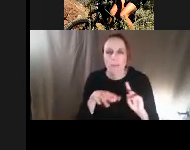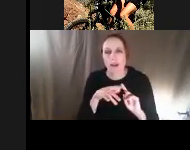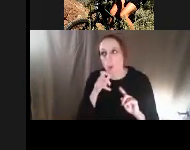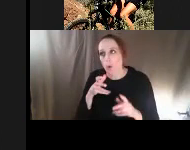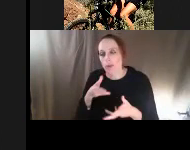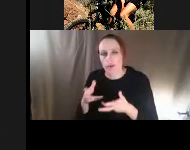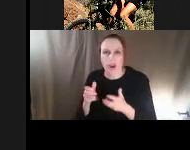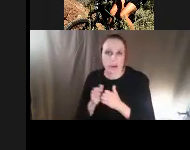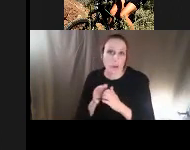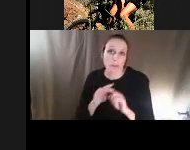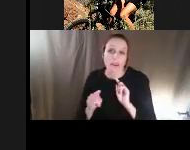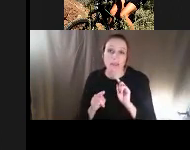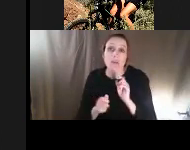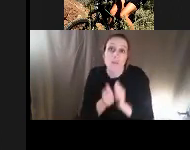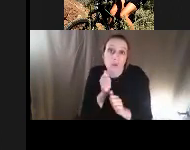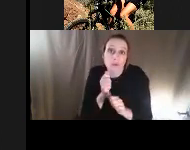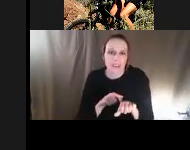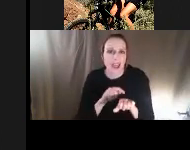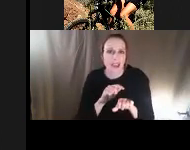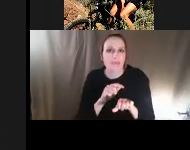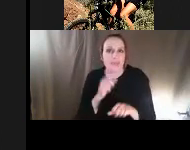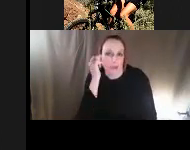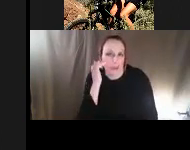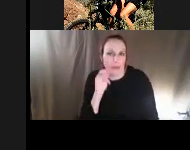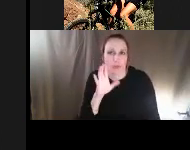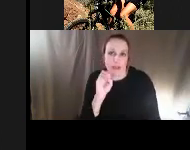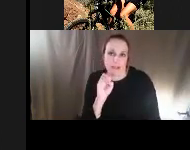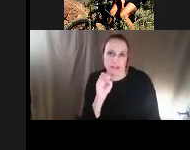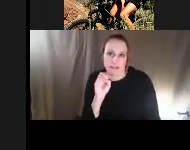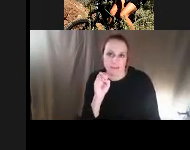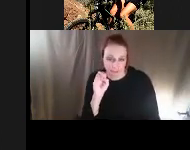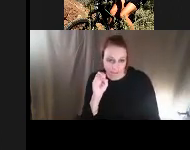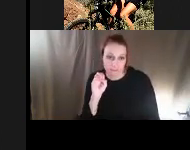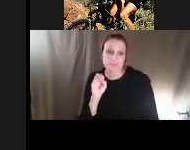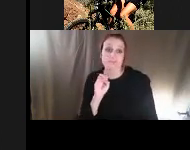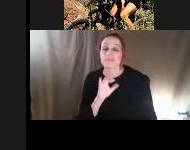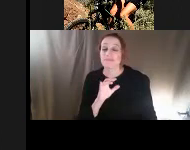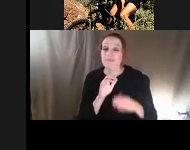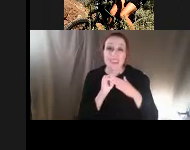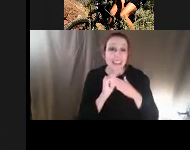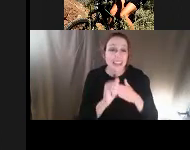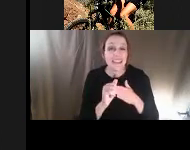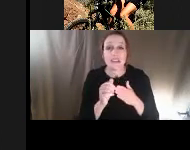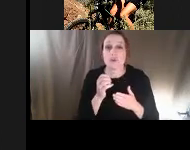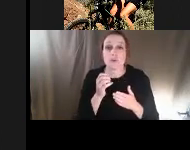So, this toll can really take an emotional toll and lead to some anger, depression, can really